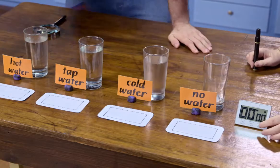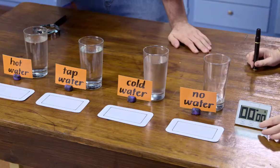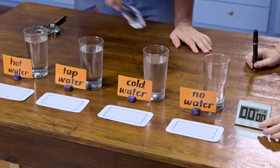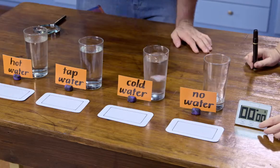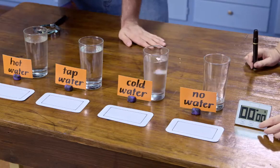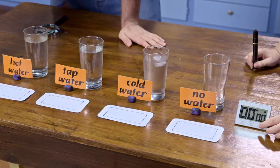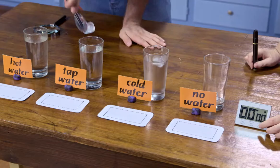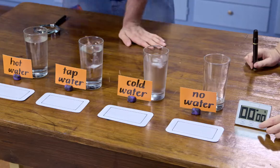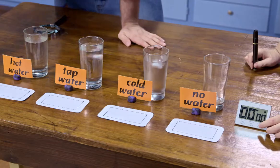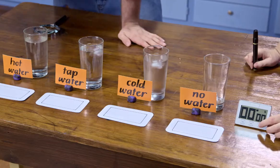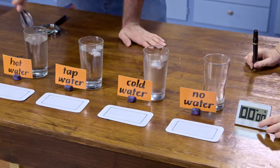One, dun, dun, dun.